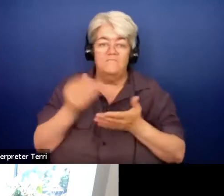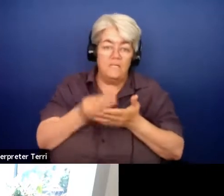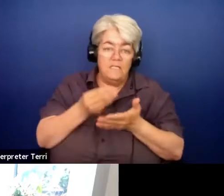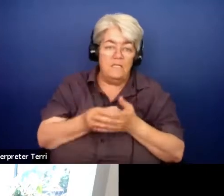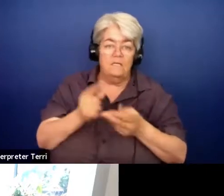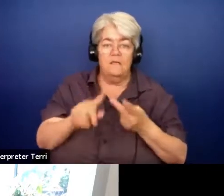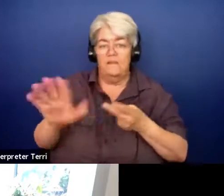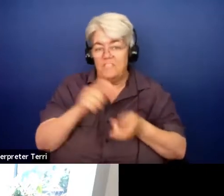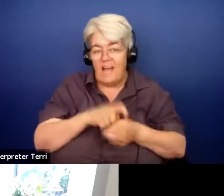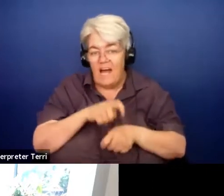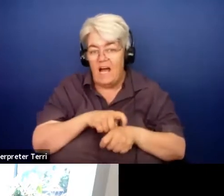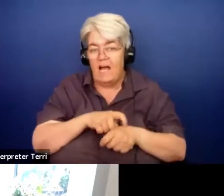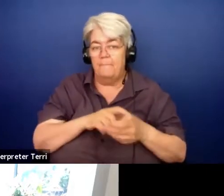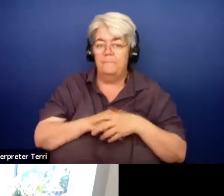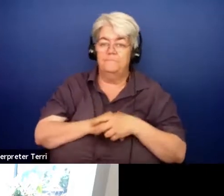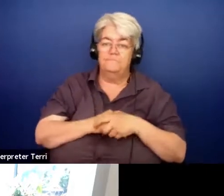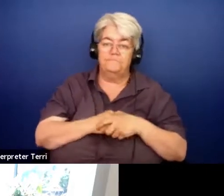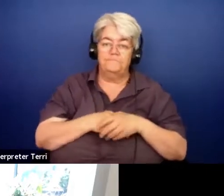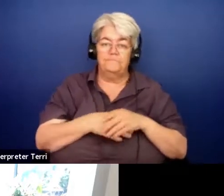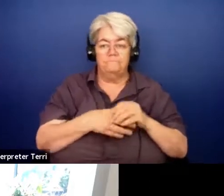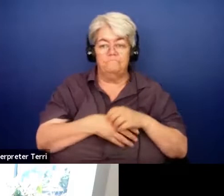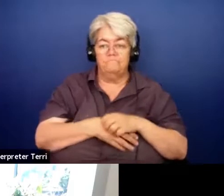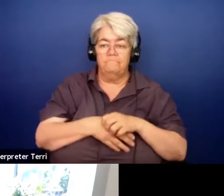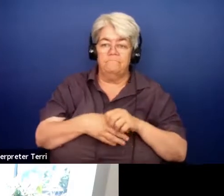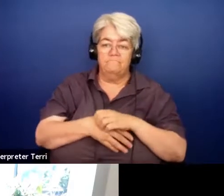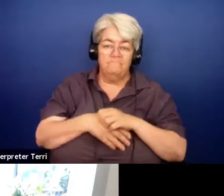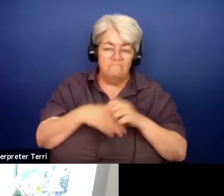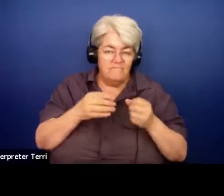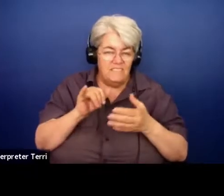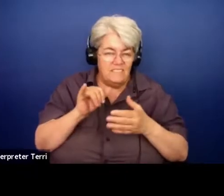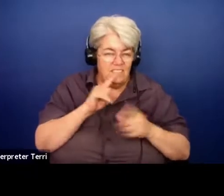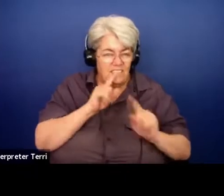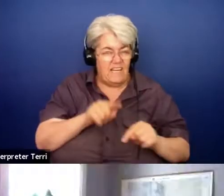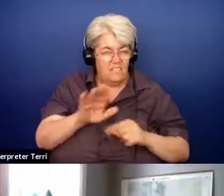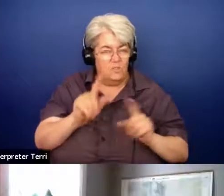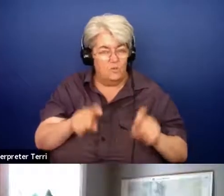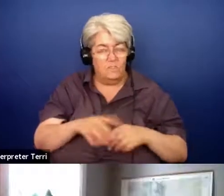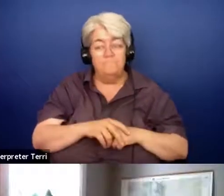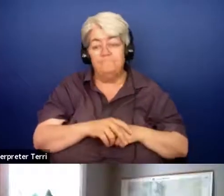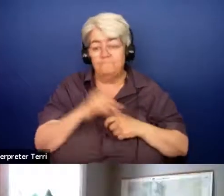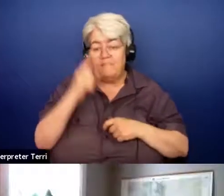time and -- yeah. Does that answer your question?